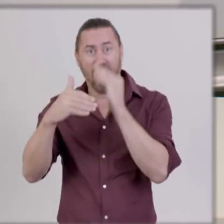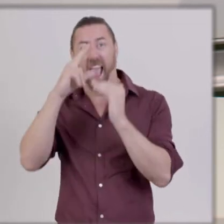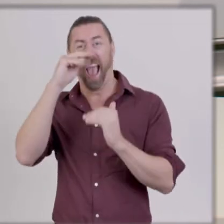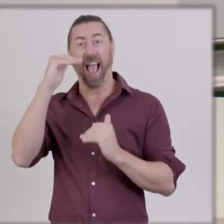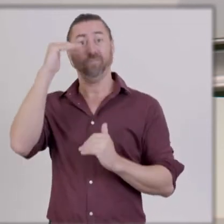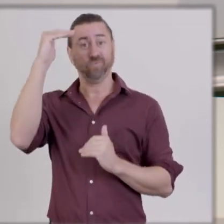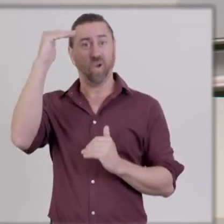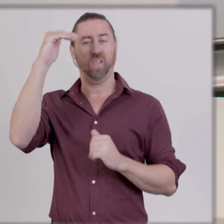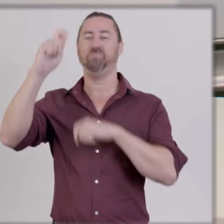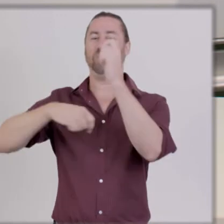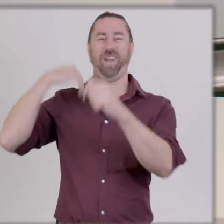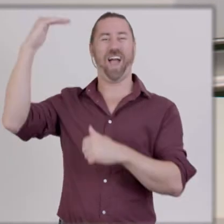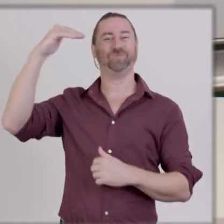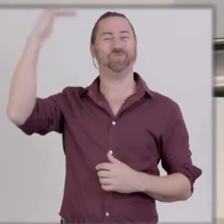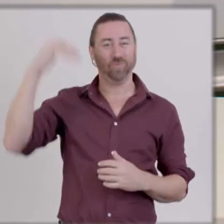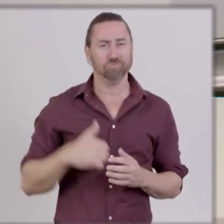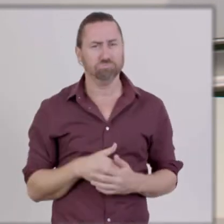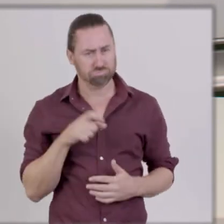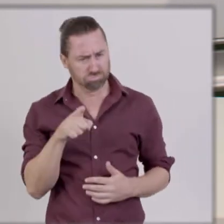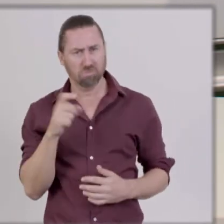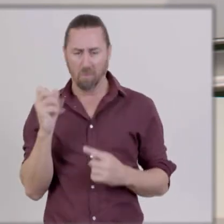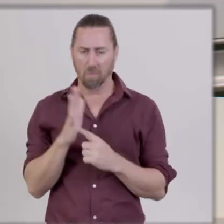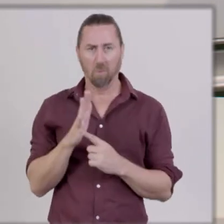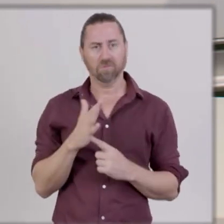These are all key stages during the development of humans.